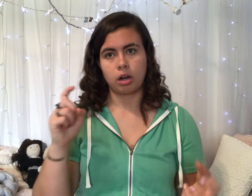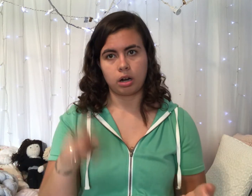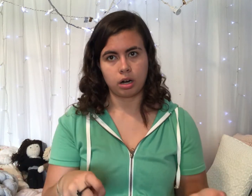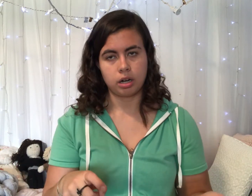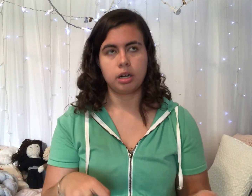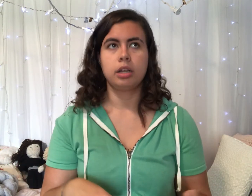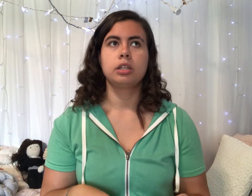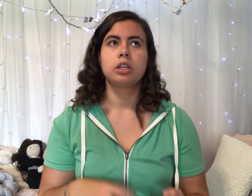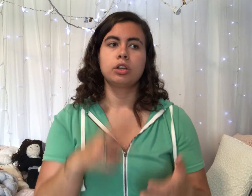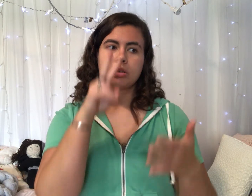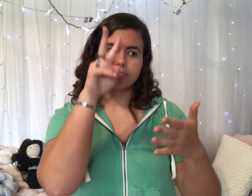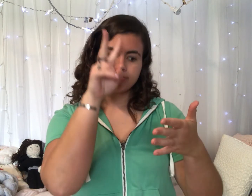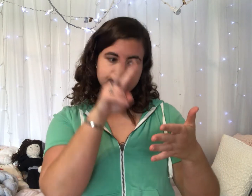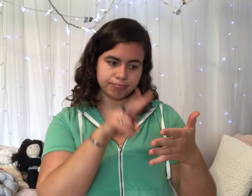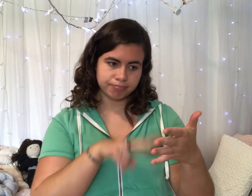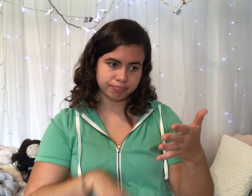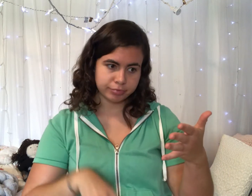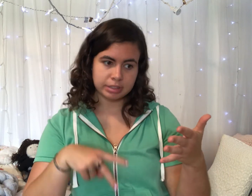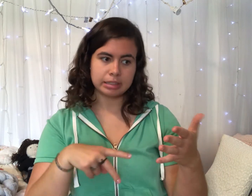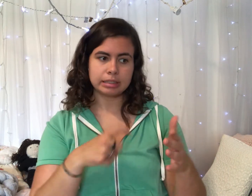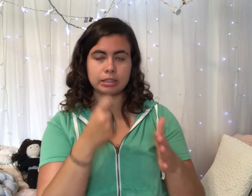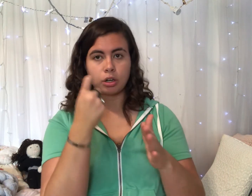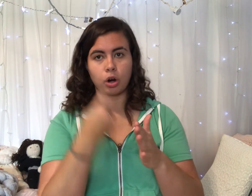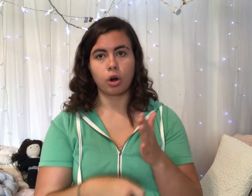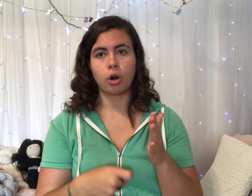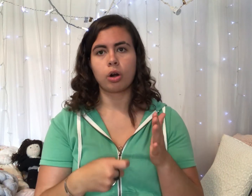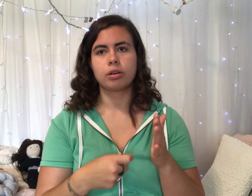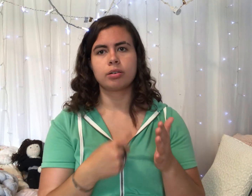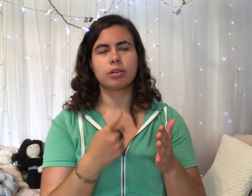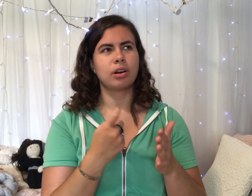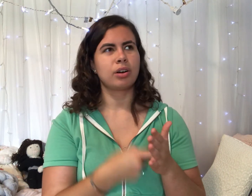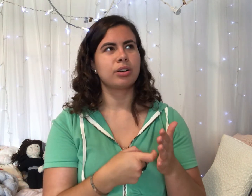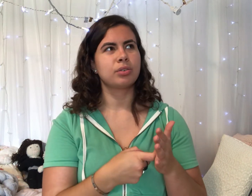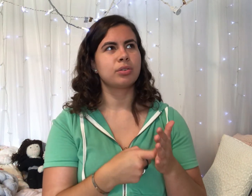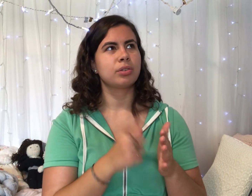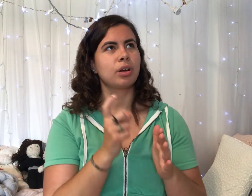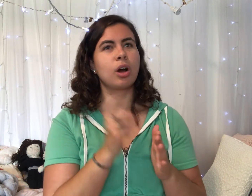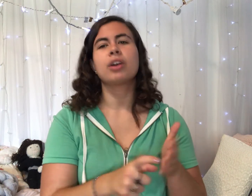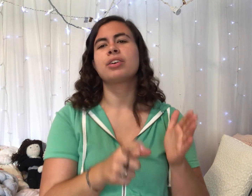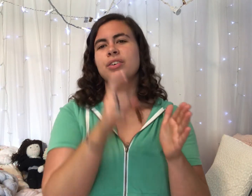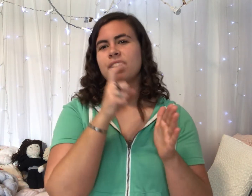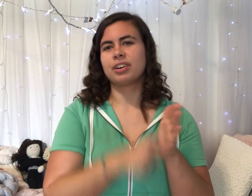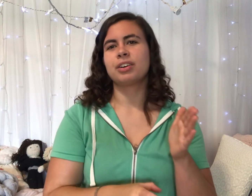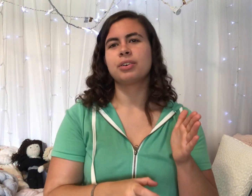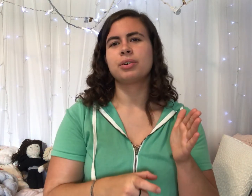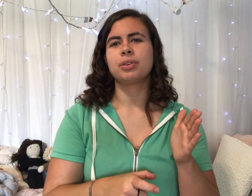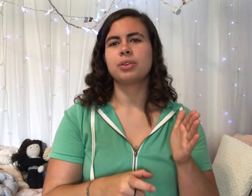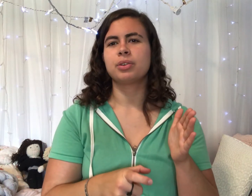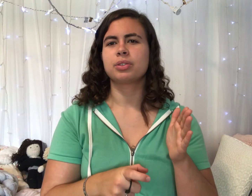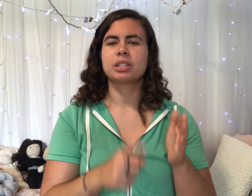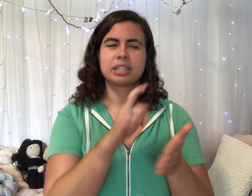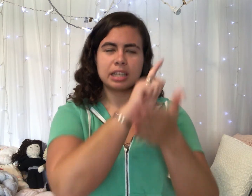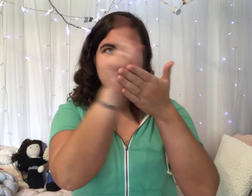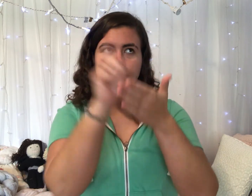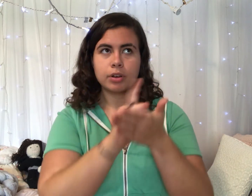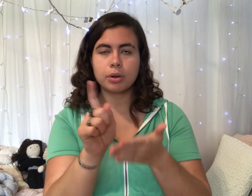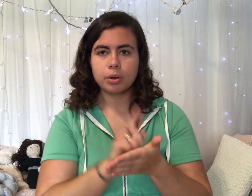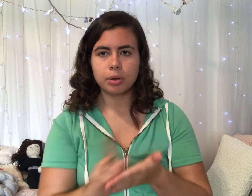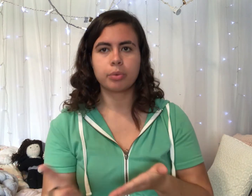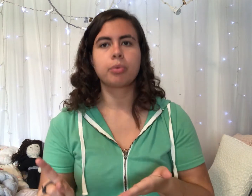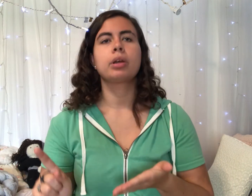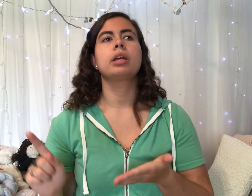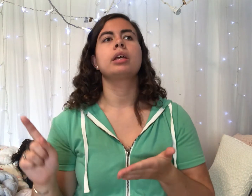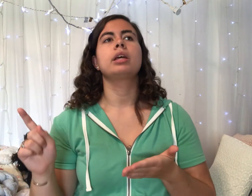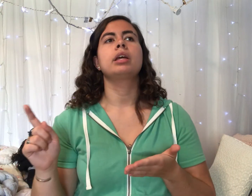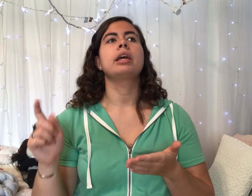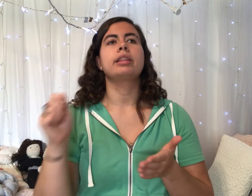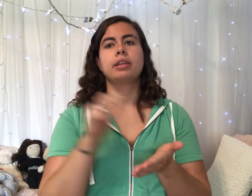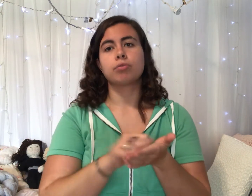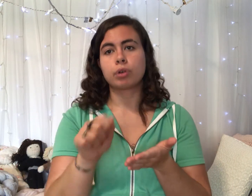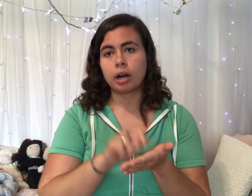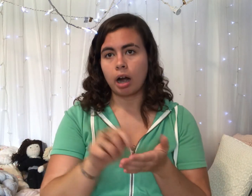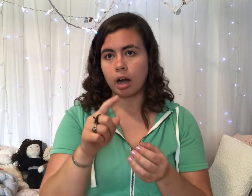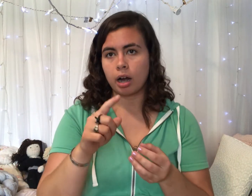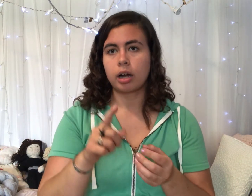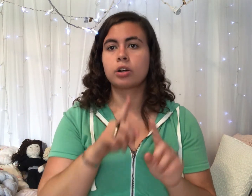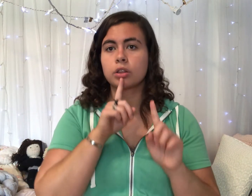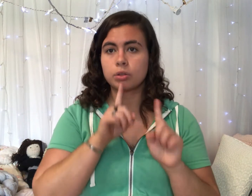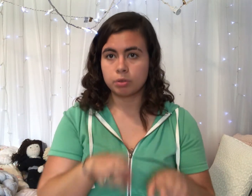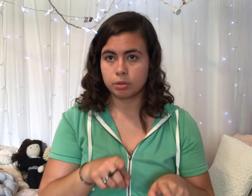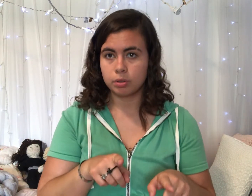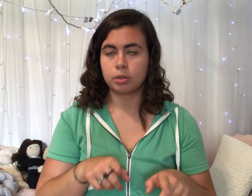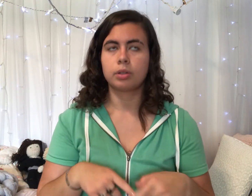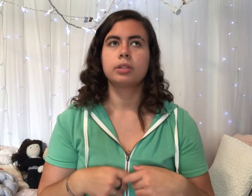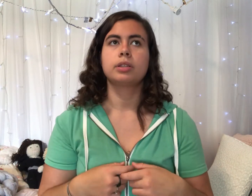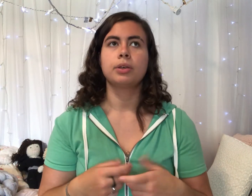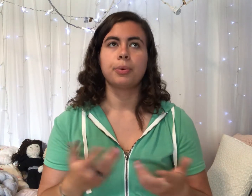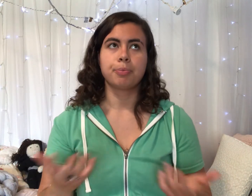There's a bunch of articles to read every week and we have to write a response.